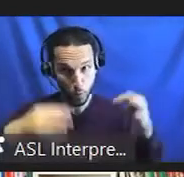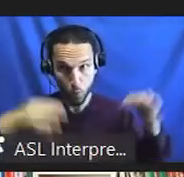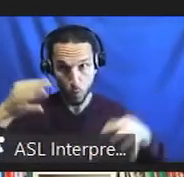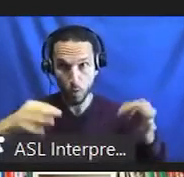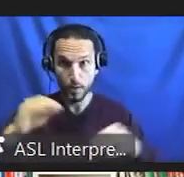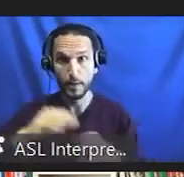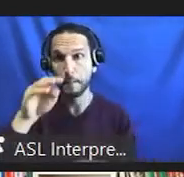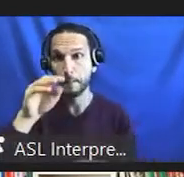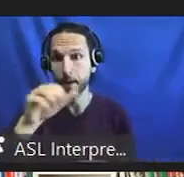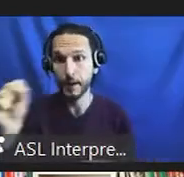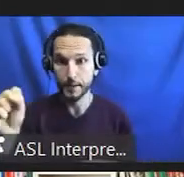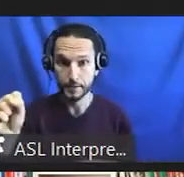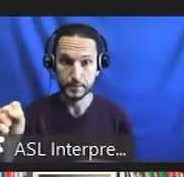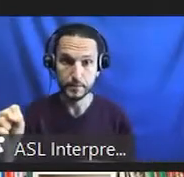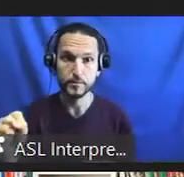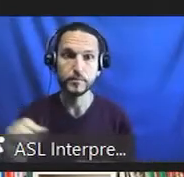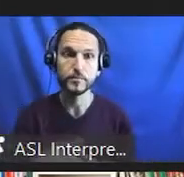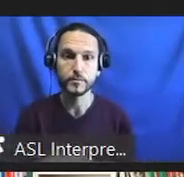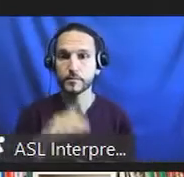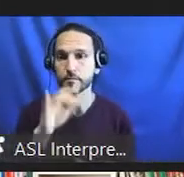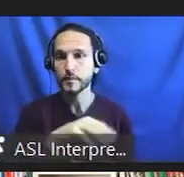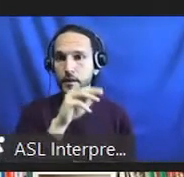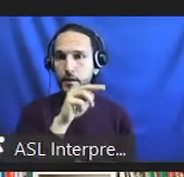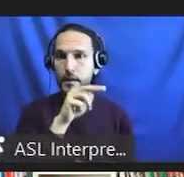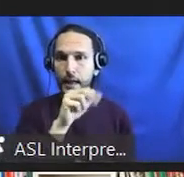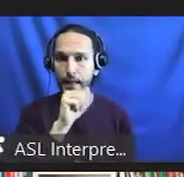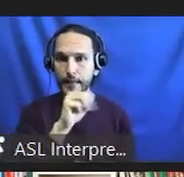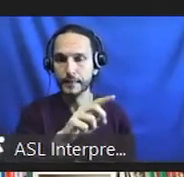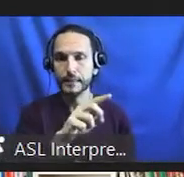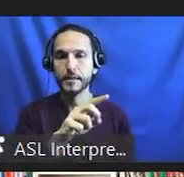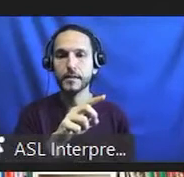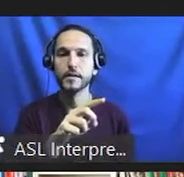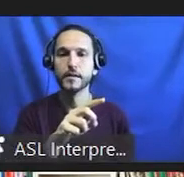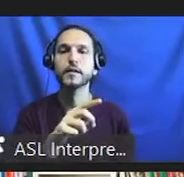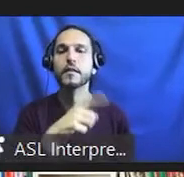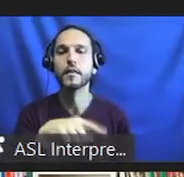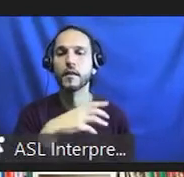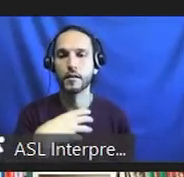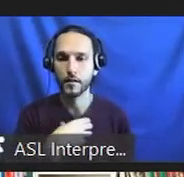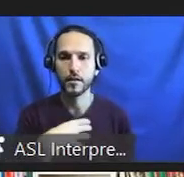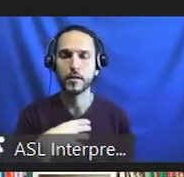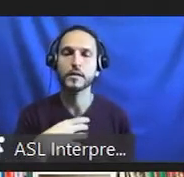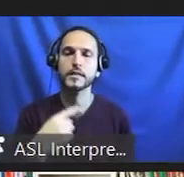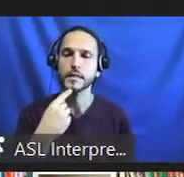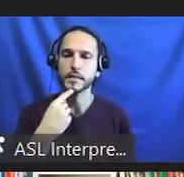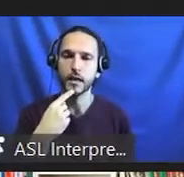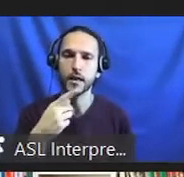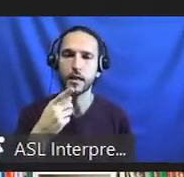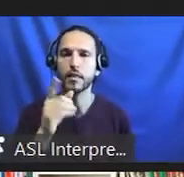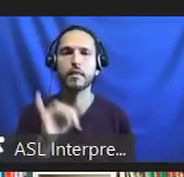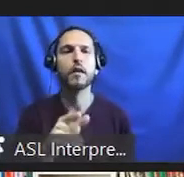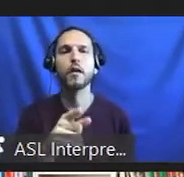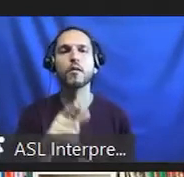And the plaintiffs, the NAD and the people that they represented, they argued that the failure of these schools